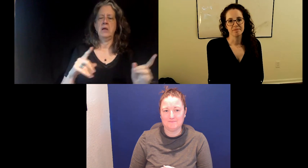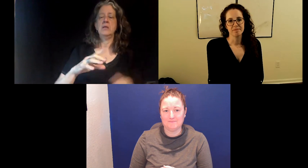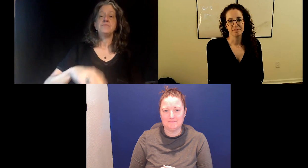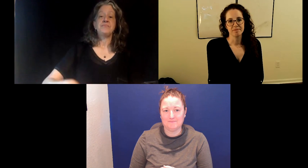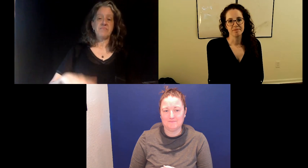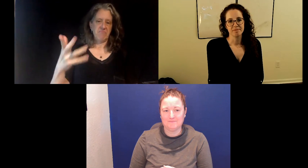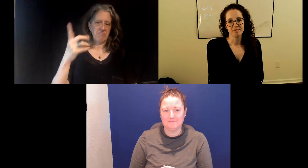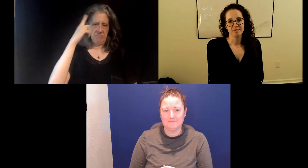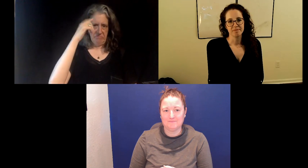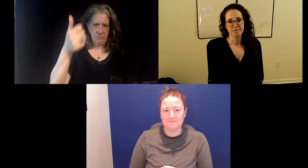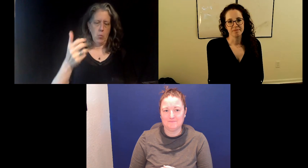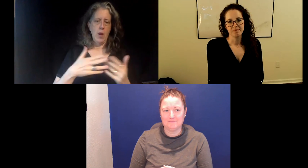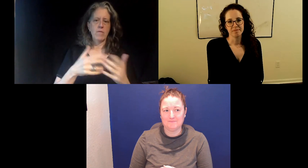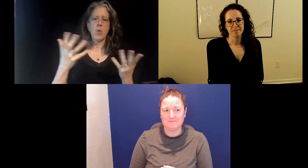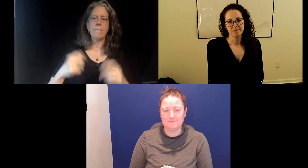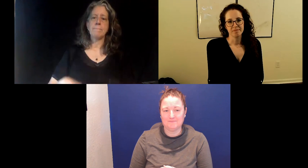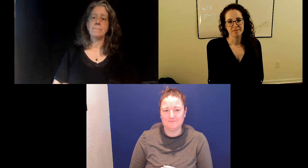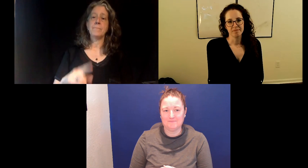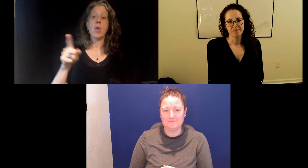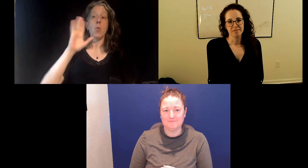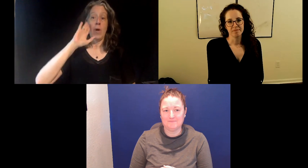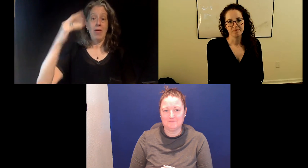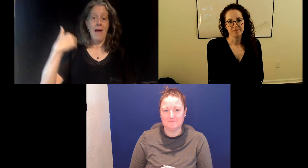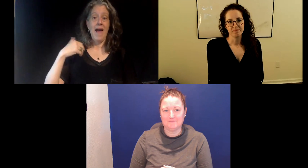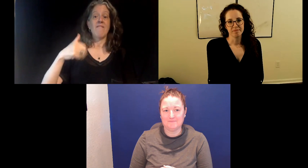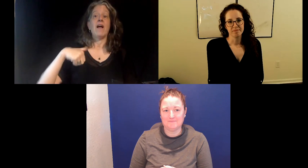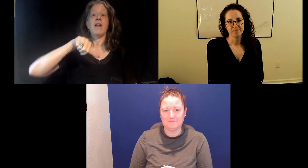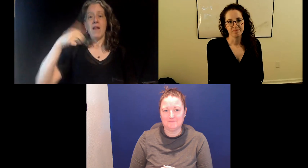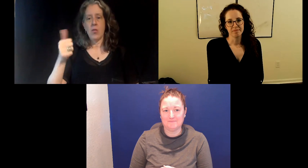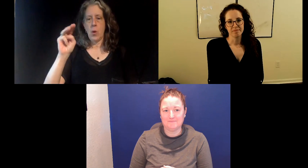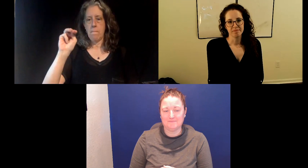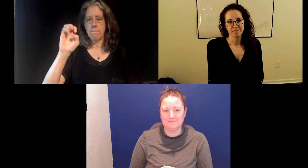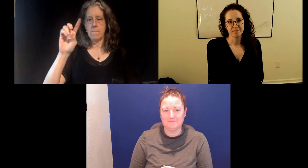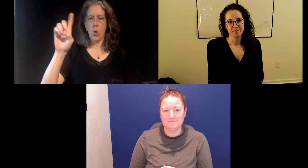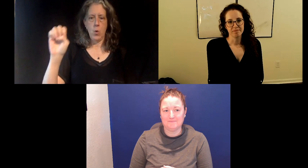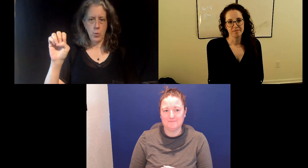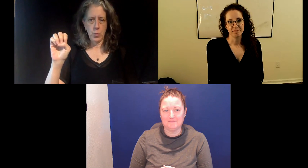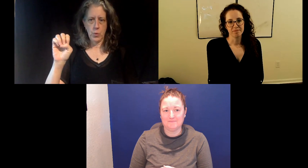we want to make sure that we get your feedback and so please participate if you can and if